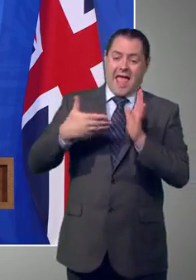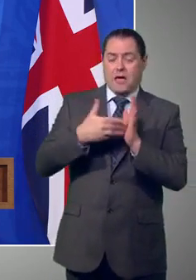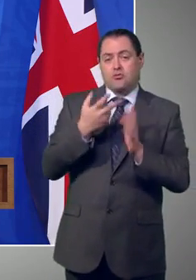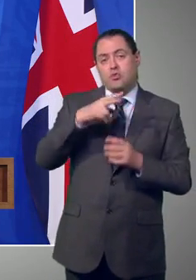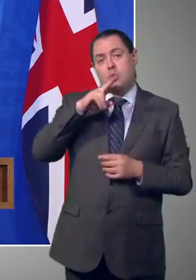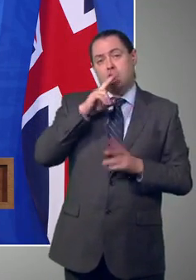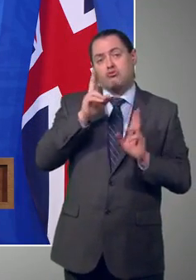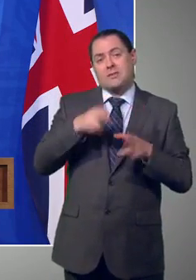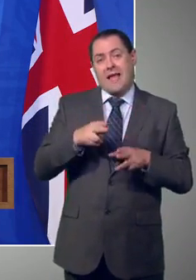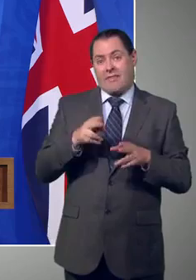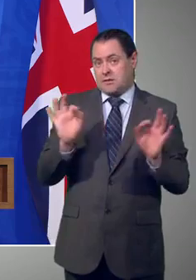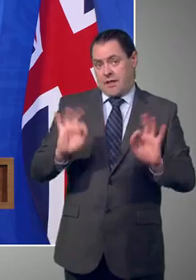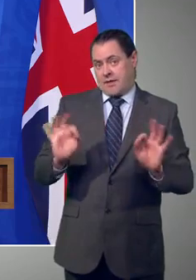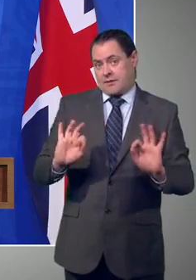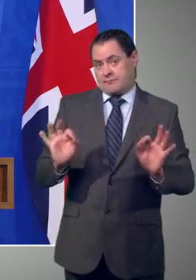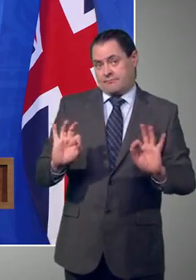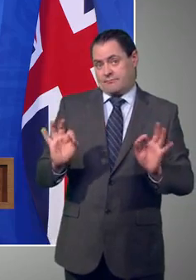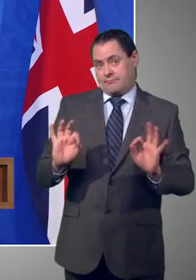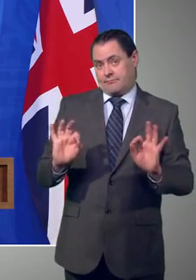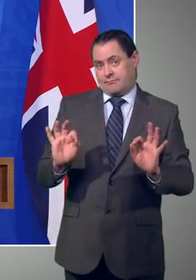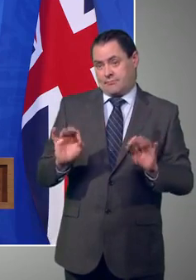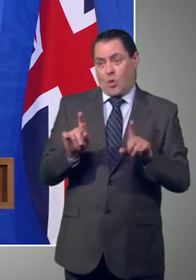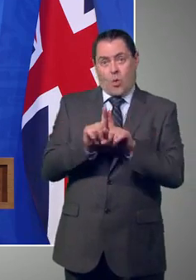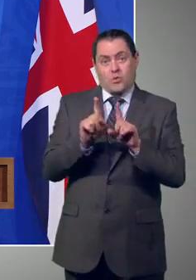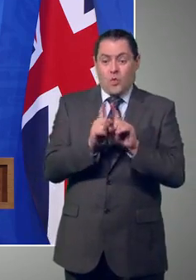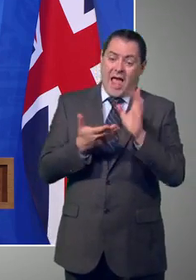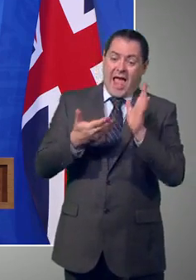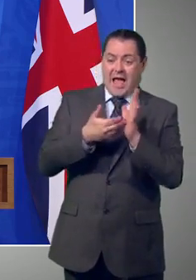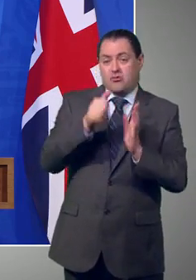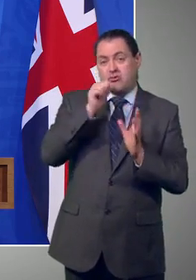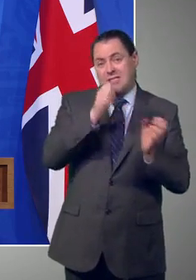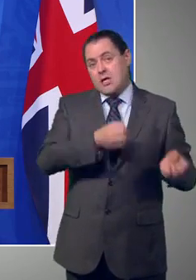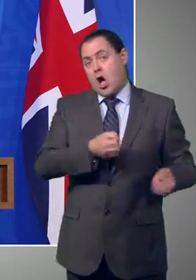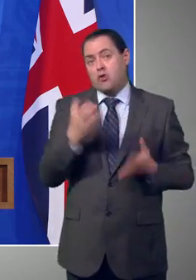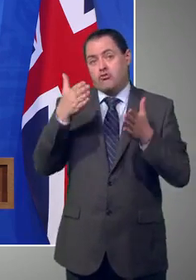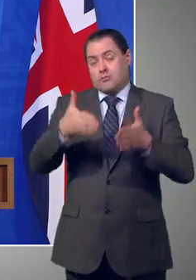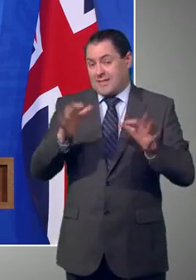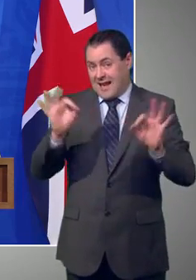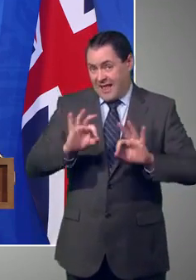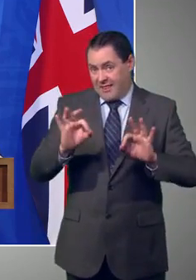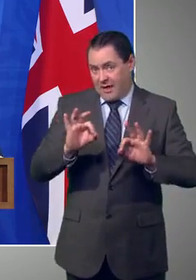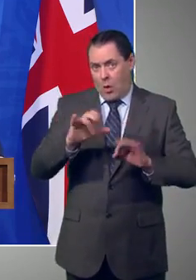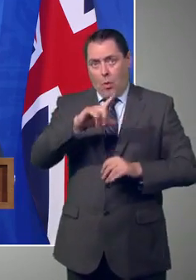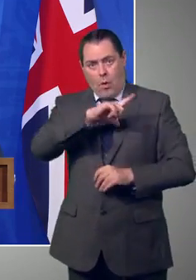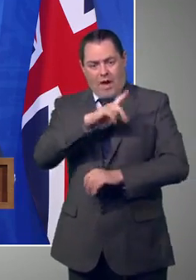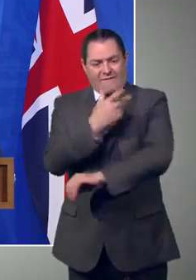deaths and prevented a further. People from going into